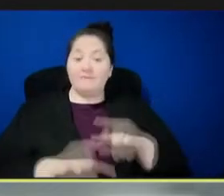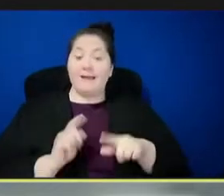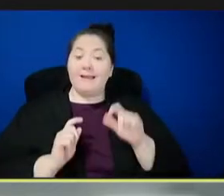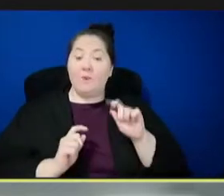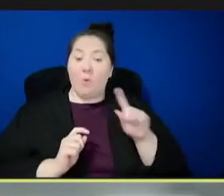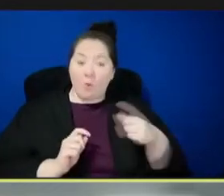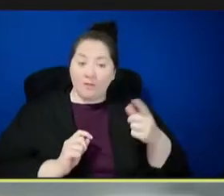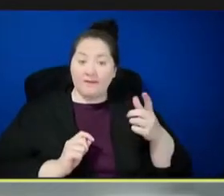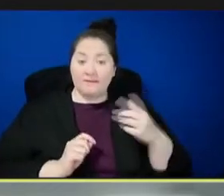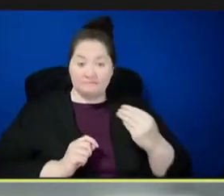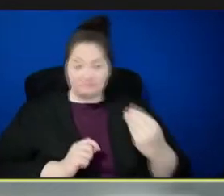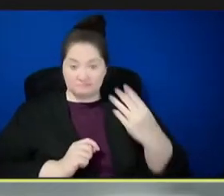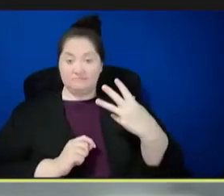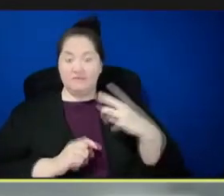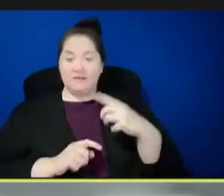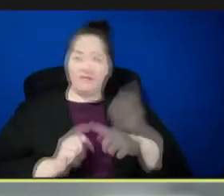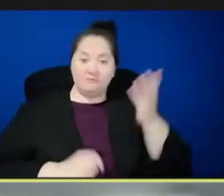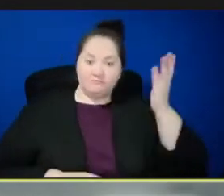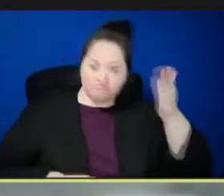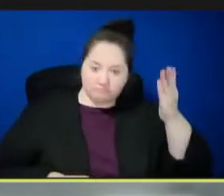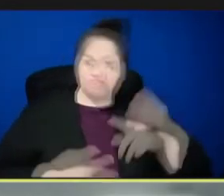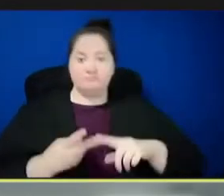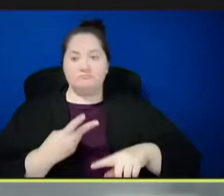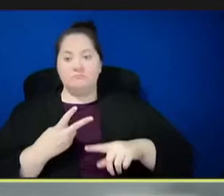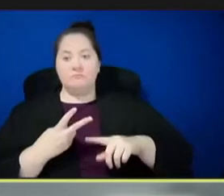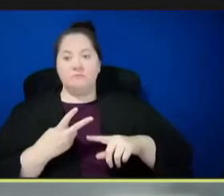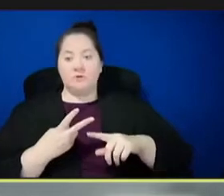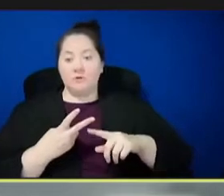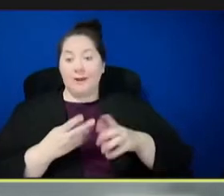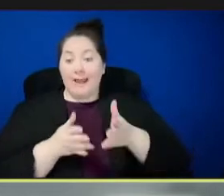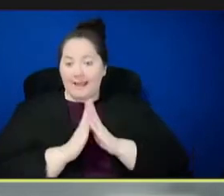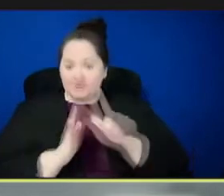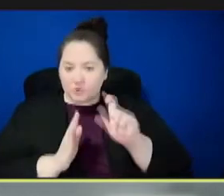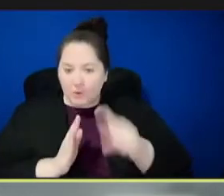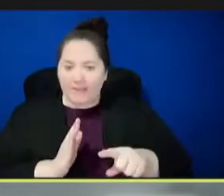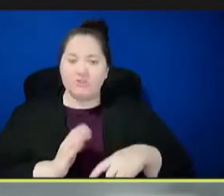asking questions, or answering a question. During discussions, I ask that all members